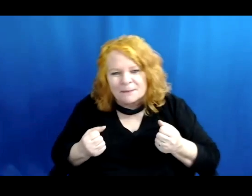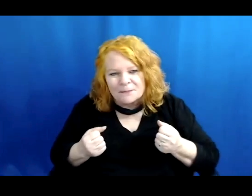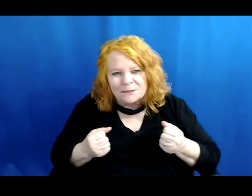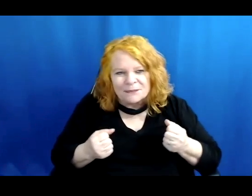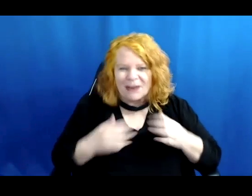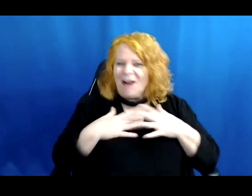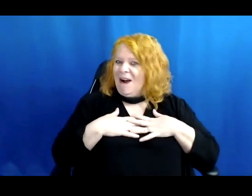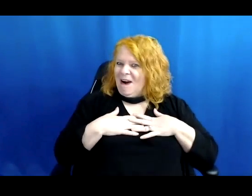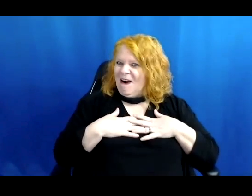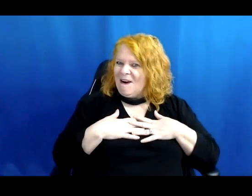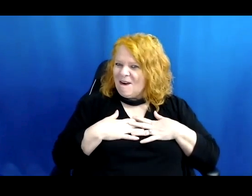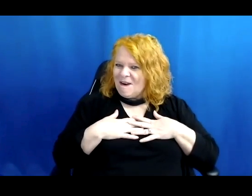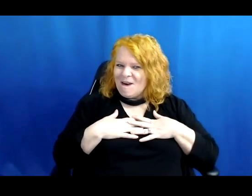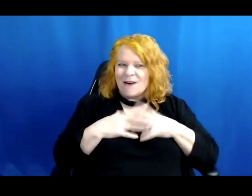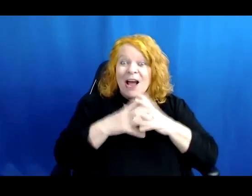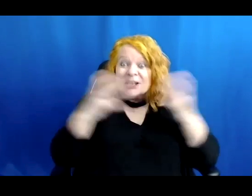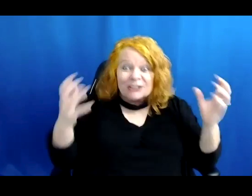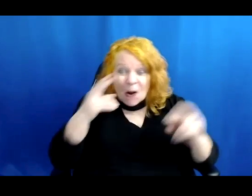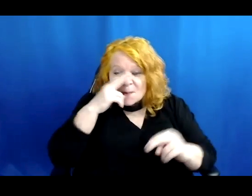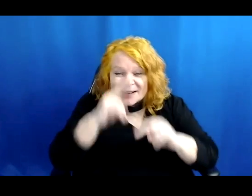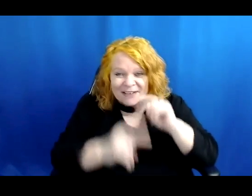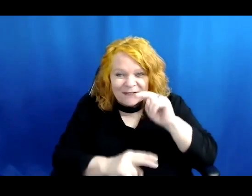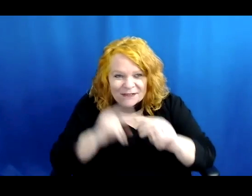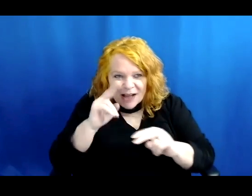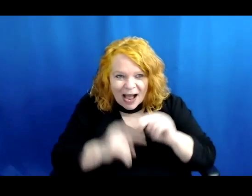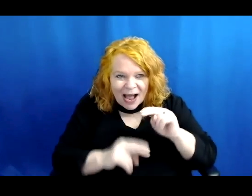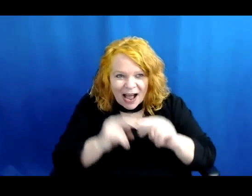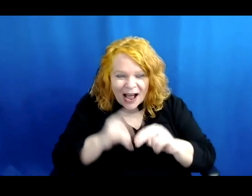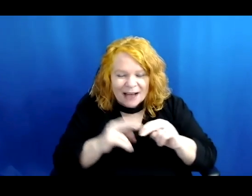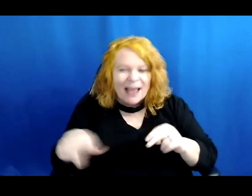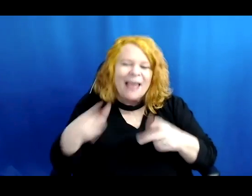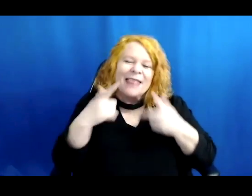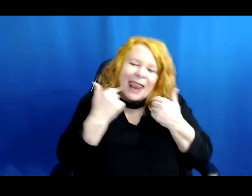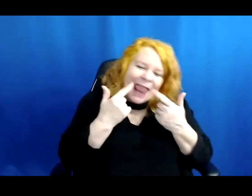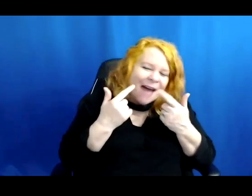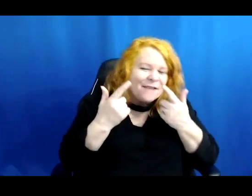Wow that was so much fun. They laughed and laughed and laughed as they